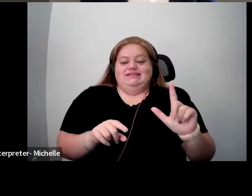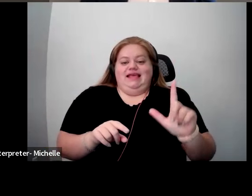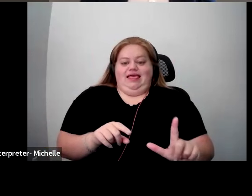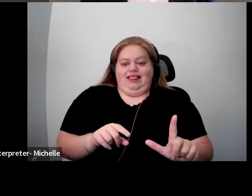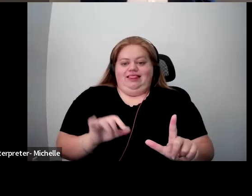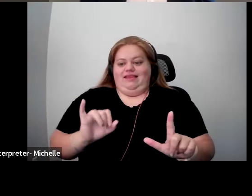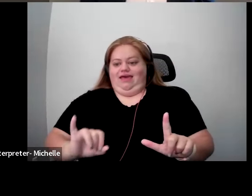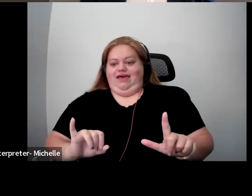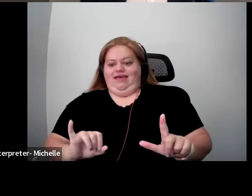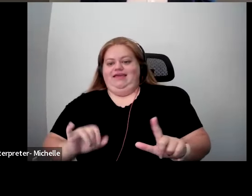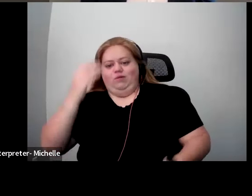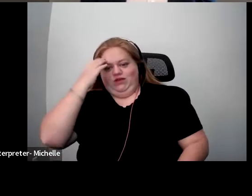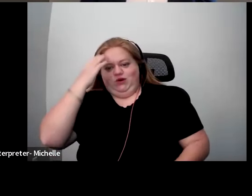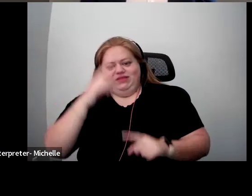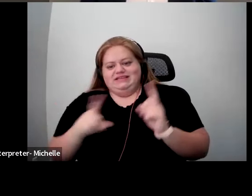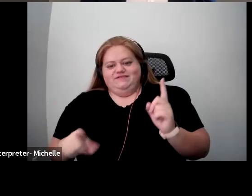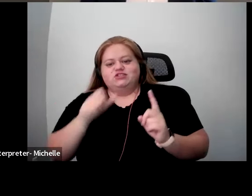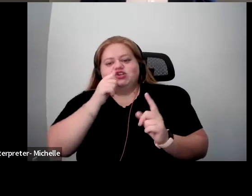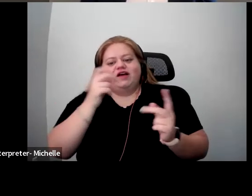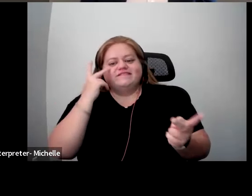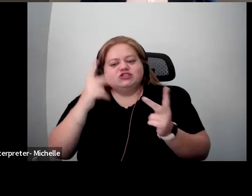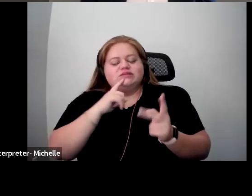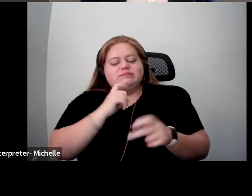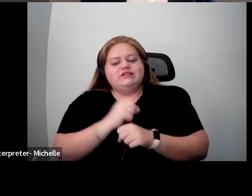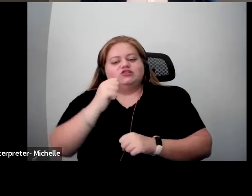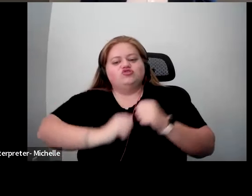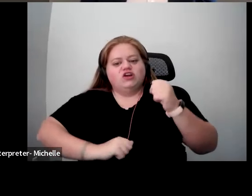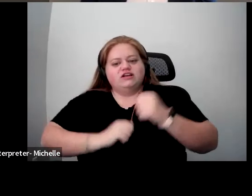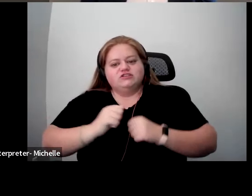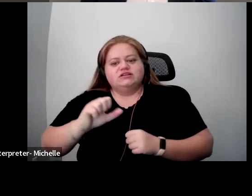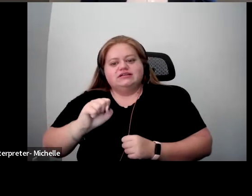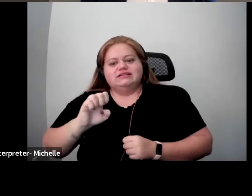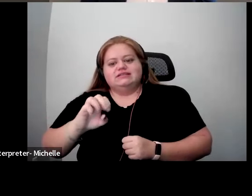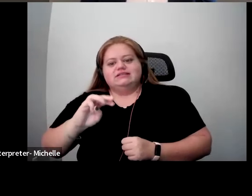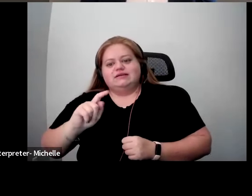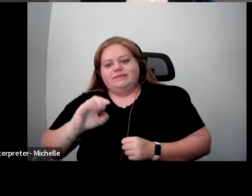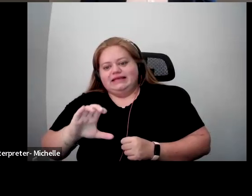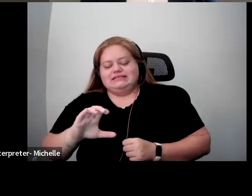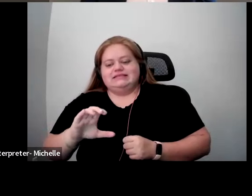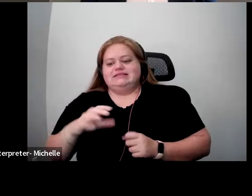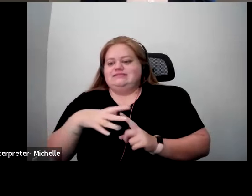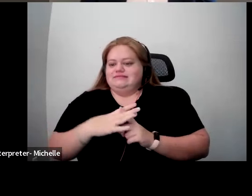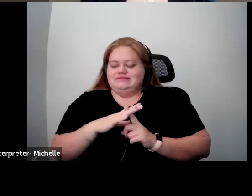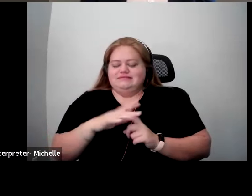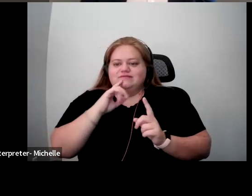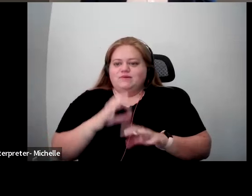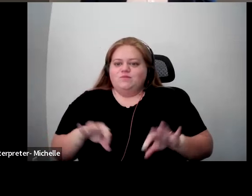and not visually, but structurally, but semantically. And as I say, it's not just going to be a problem for screen readers.